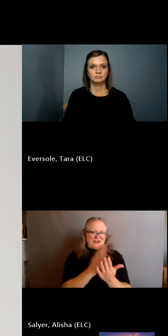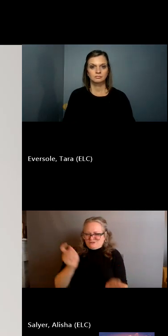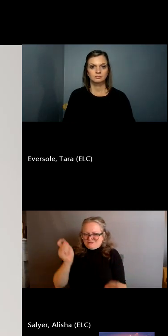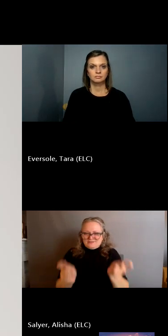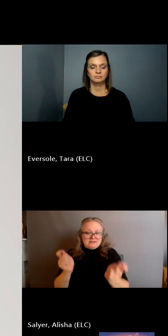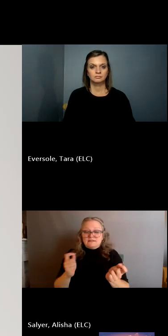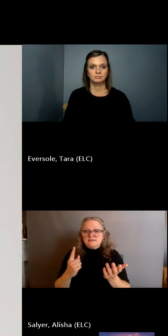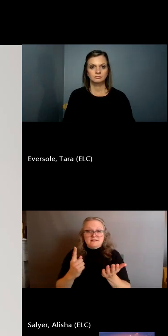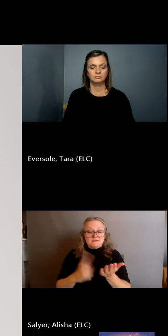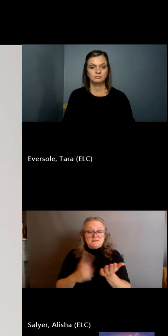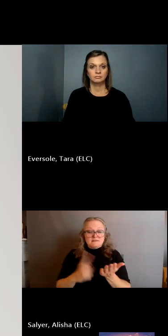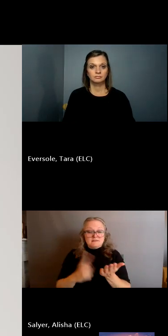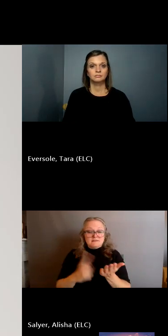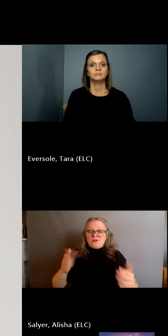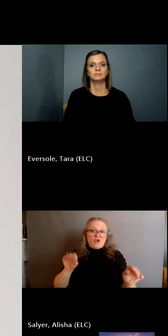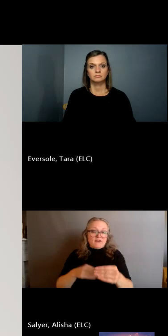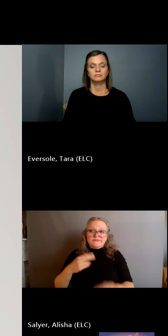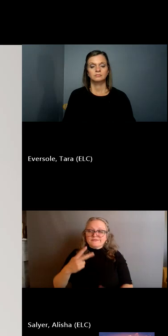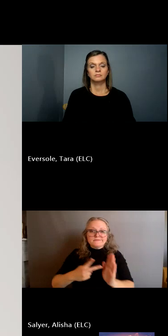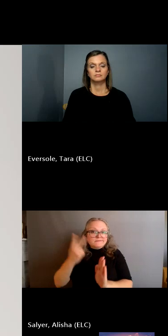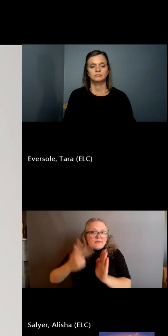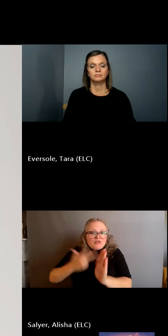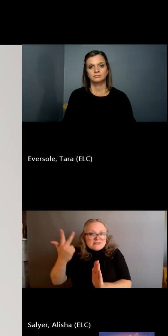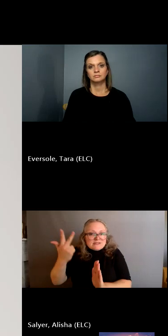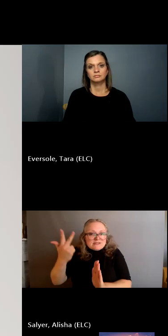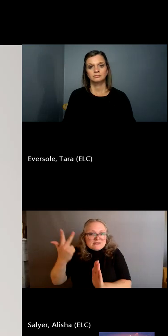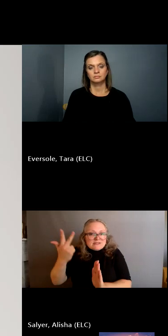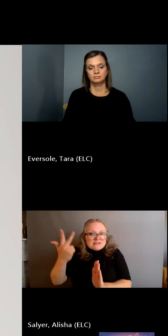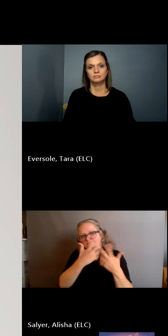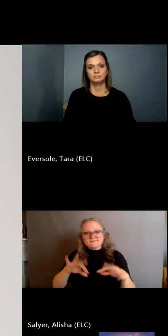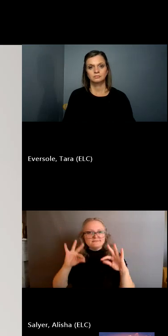to kind of get that all tuned in. It's psychoacoustics.